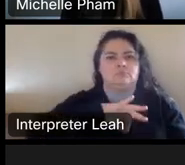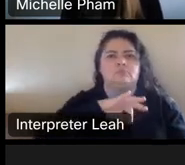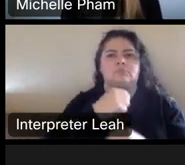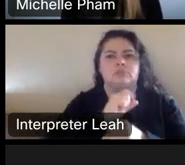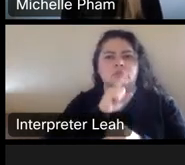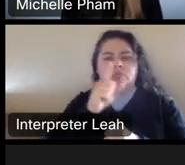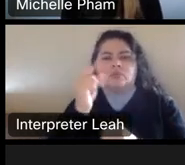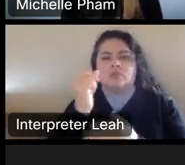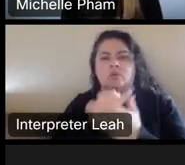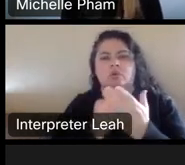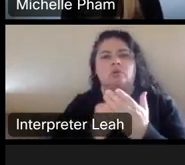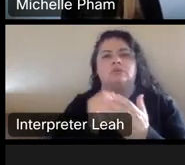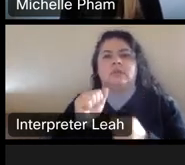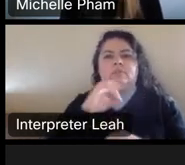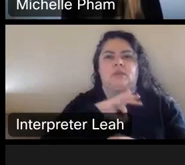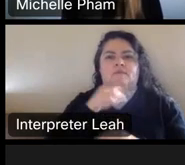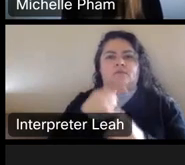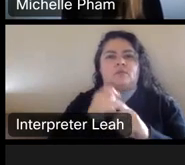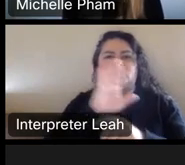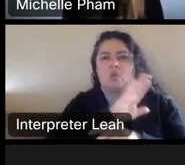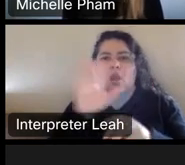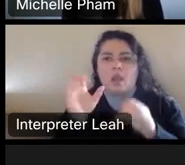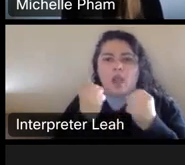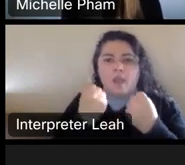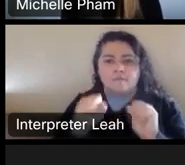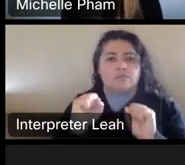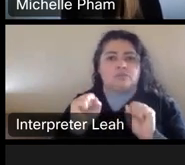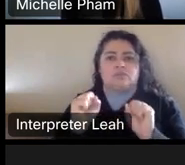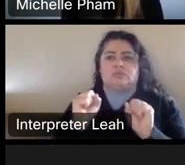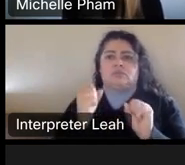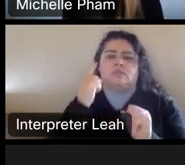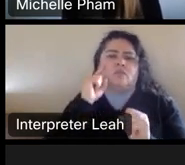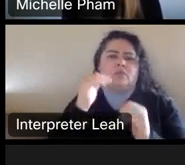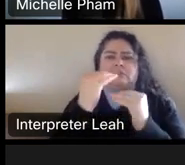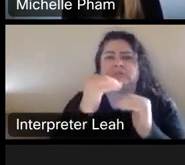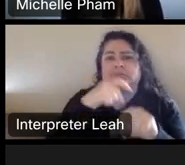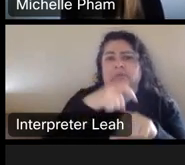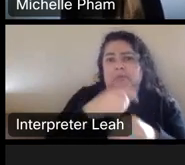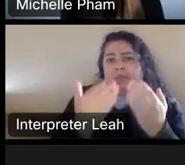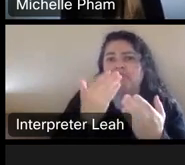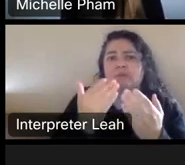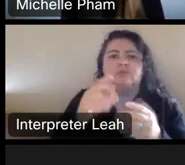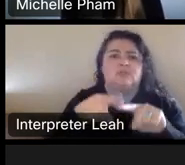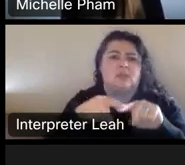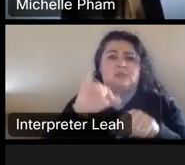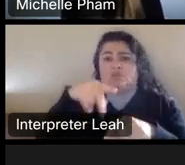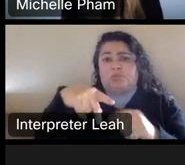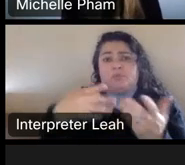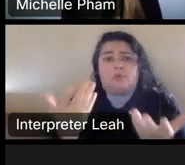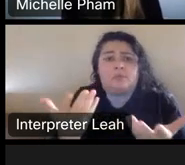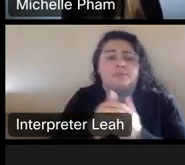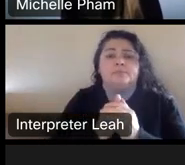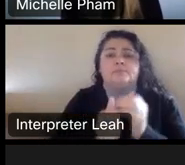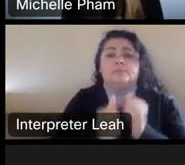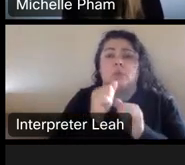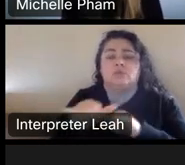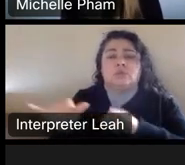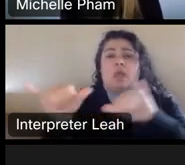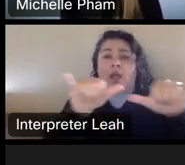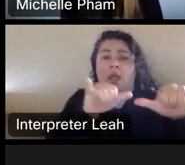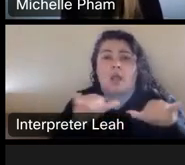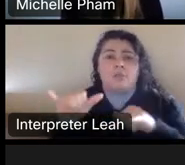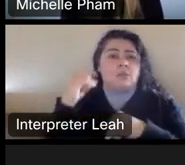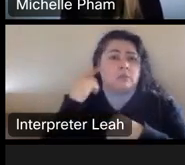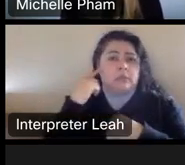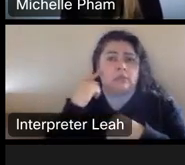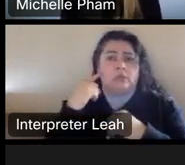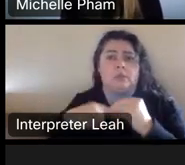Benefit from your efforts at least, for a certain amount of time it depends on the type of intellectual property and the most common ones that we hear about are copyright,